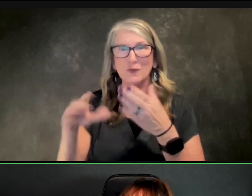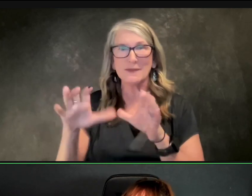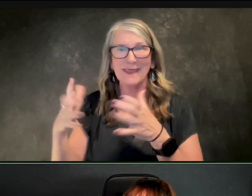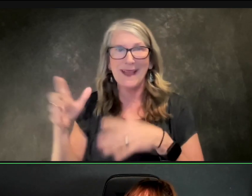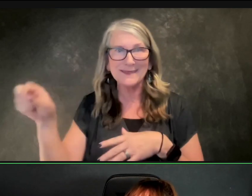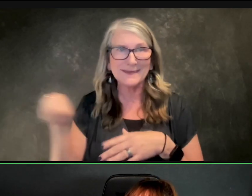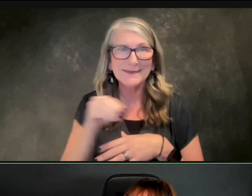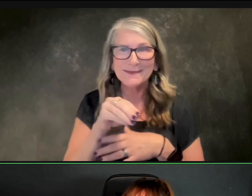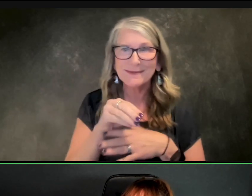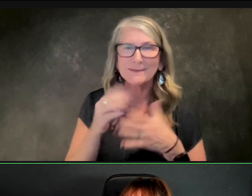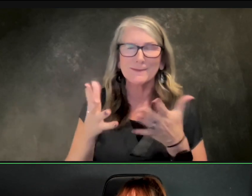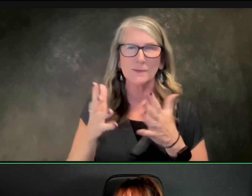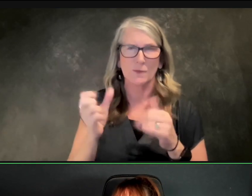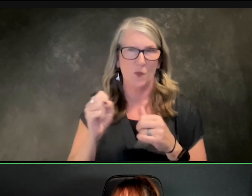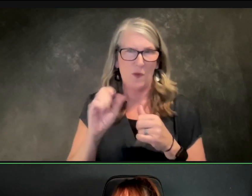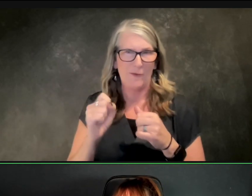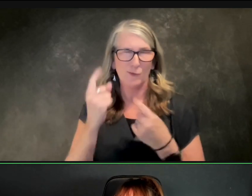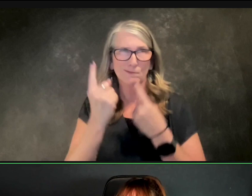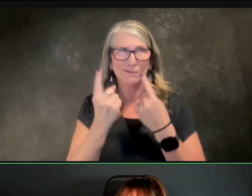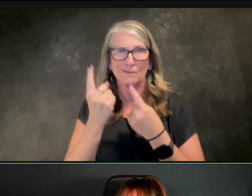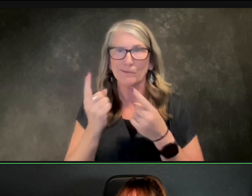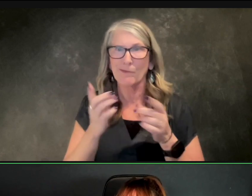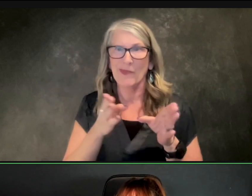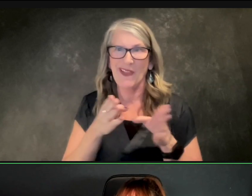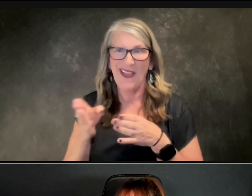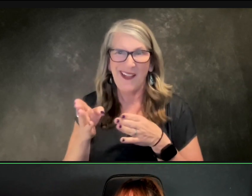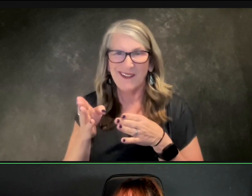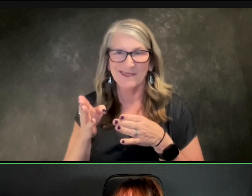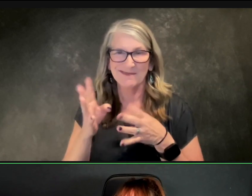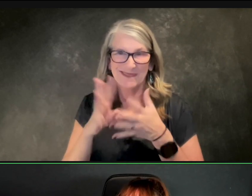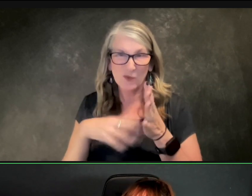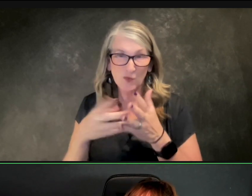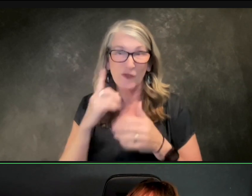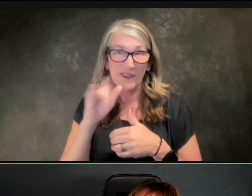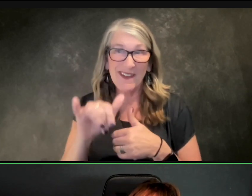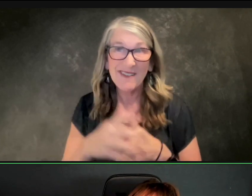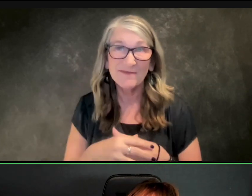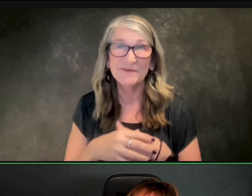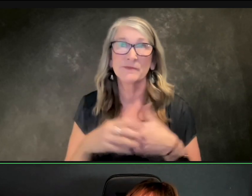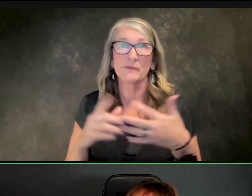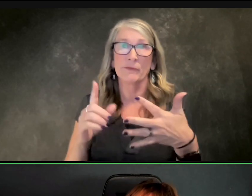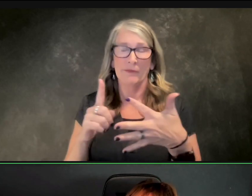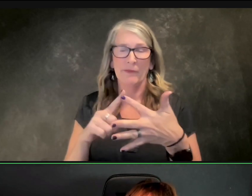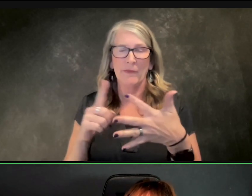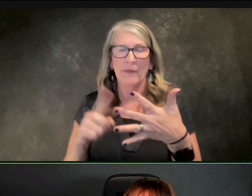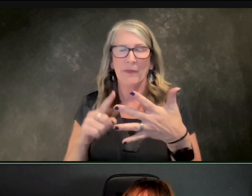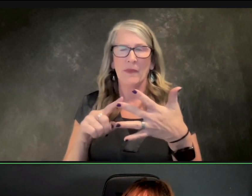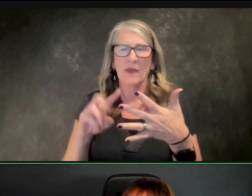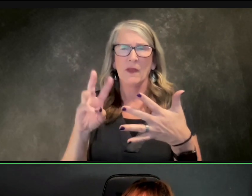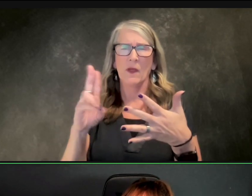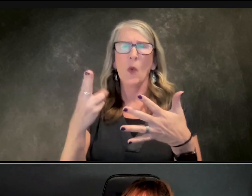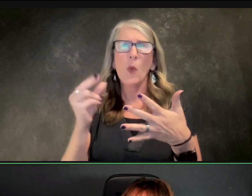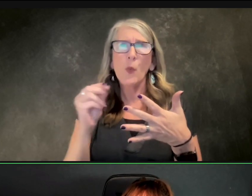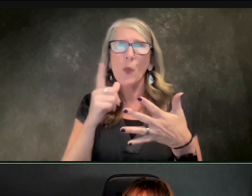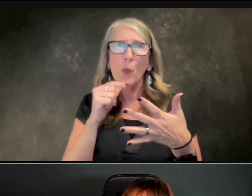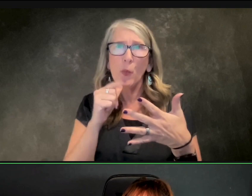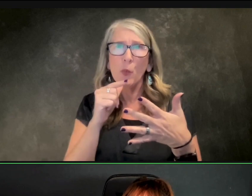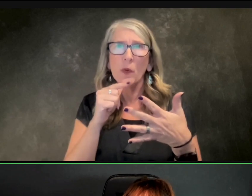could impact the service providers from other students' classes. So all of those are things to consider when you're planning